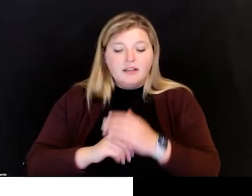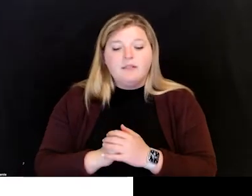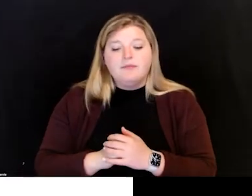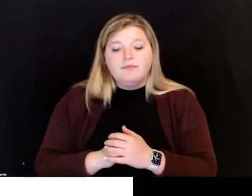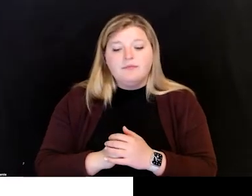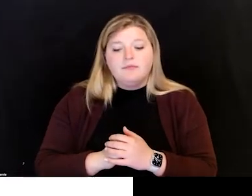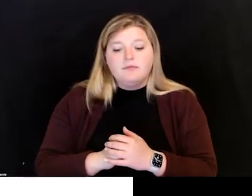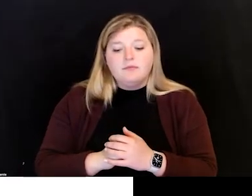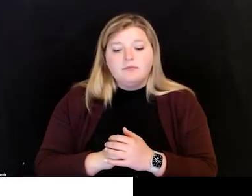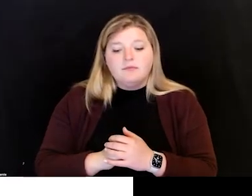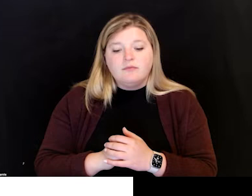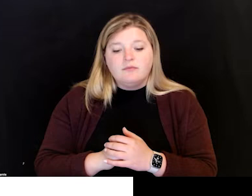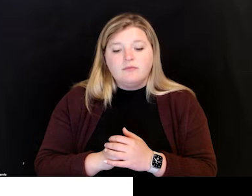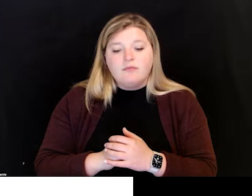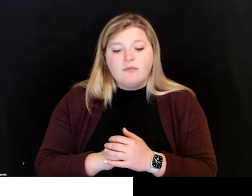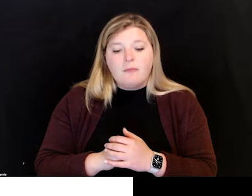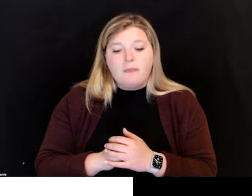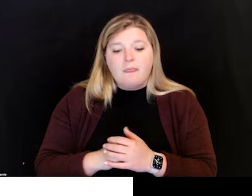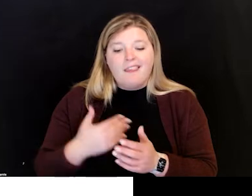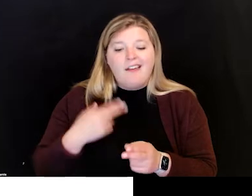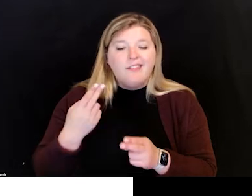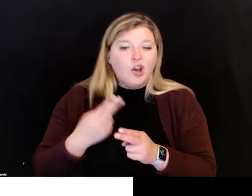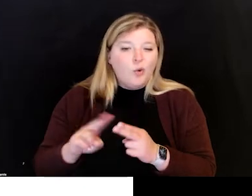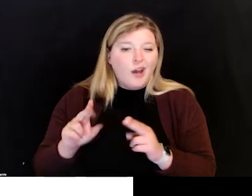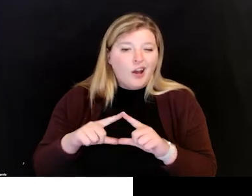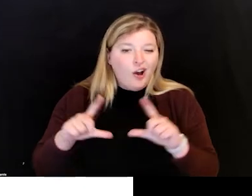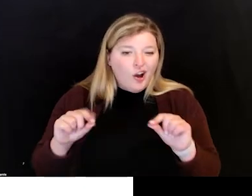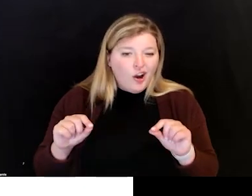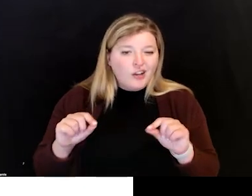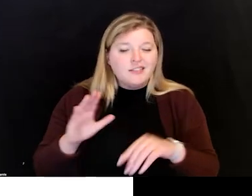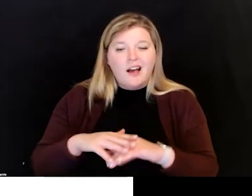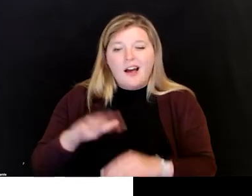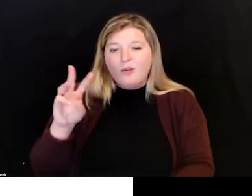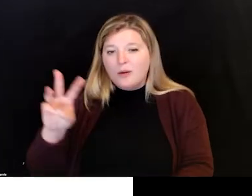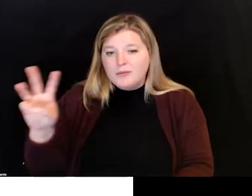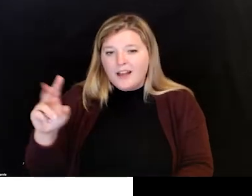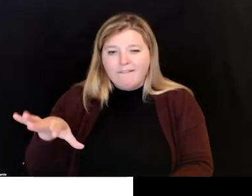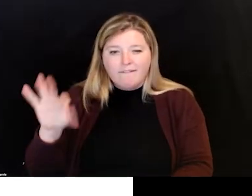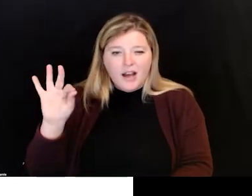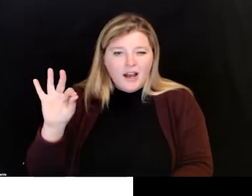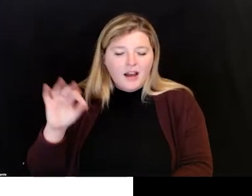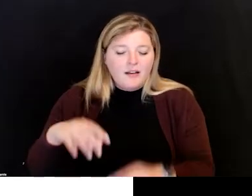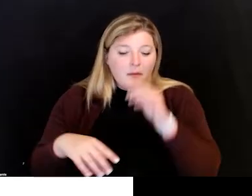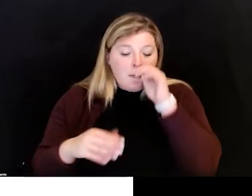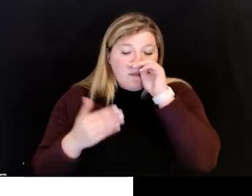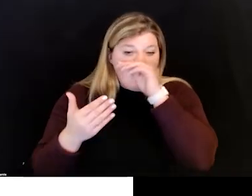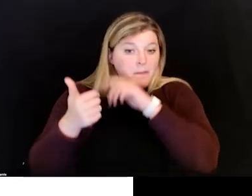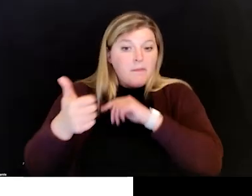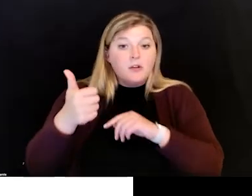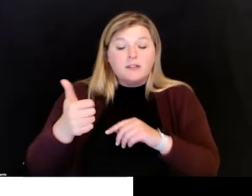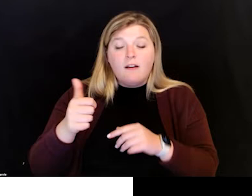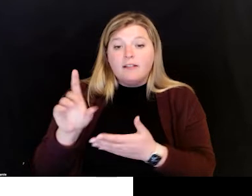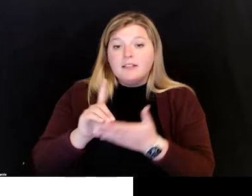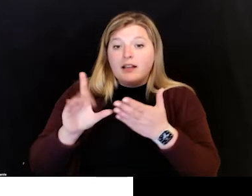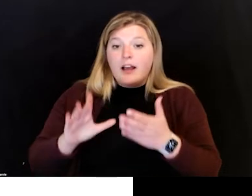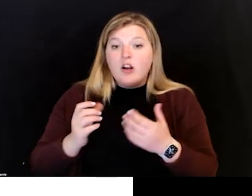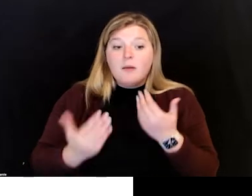There is--there are Quick Cards on the website. And as a designer, you might find use in some software tools like CommonLook.